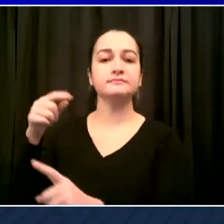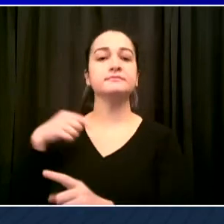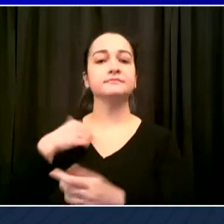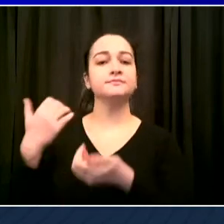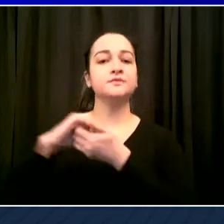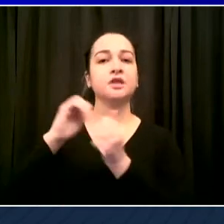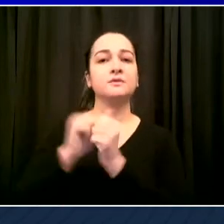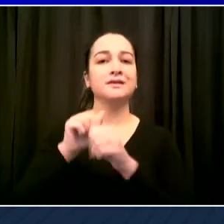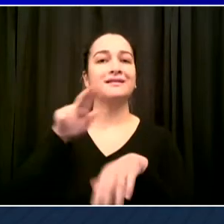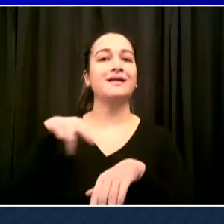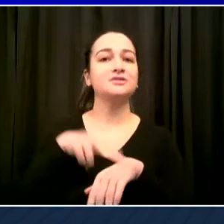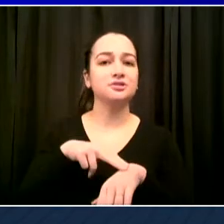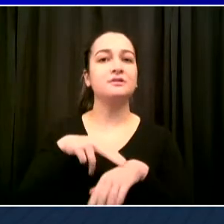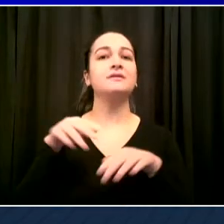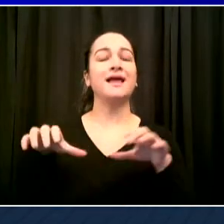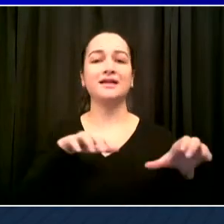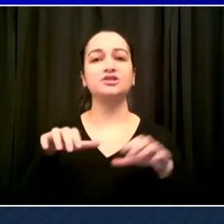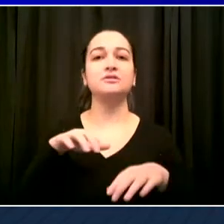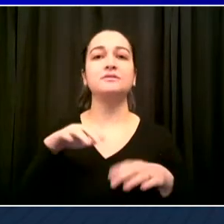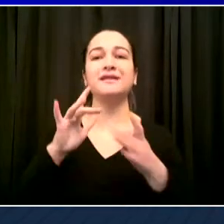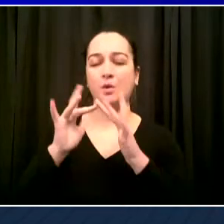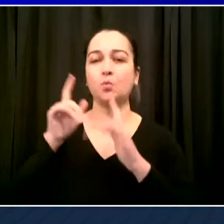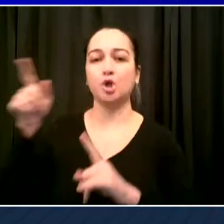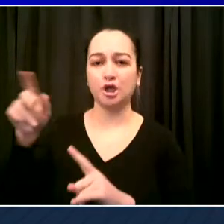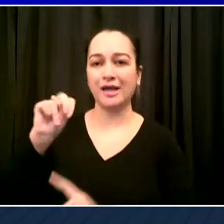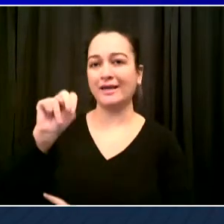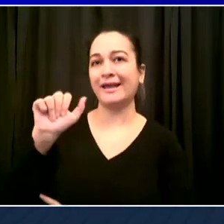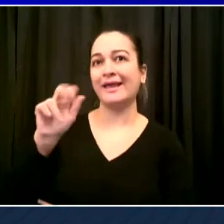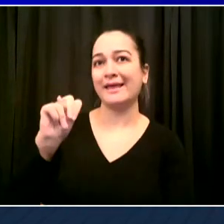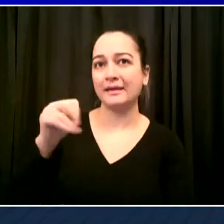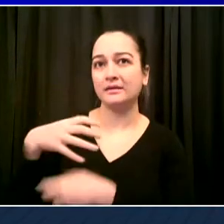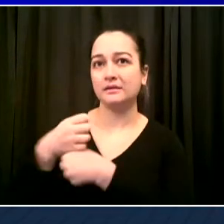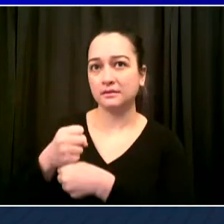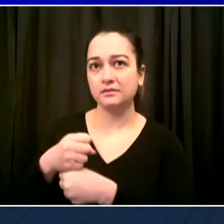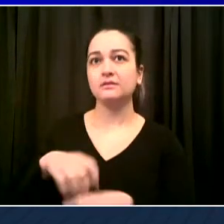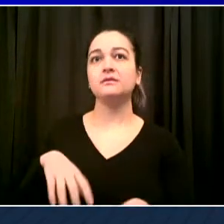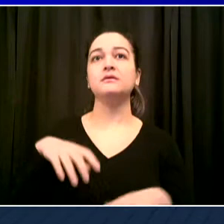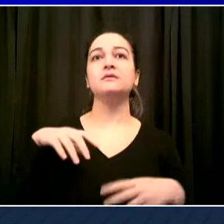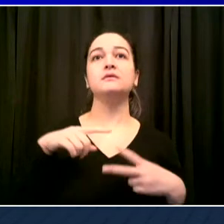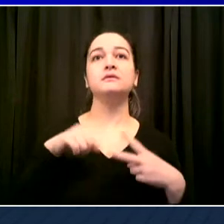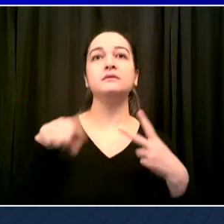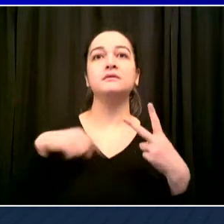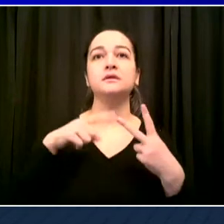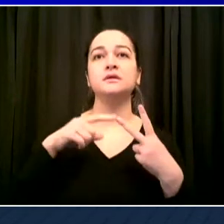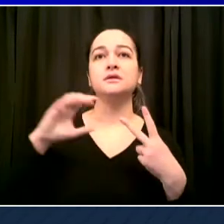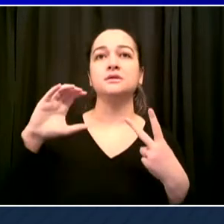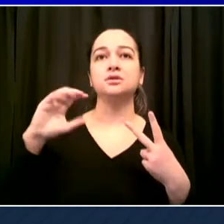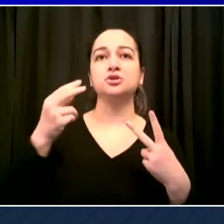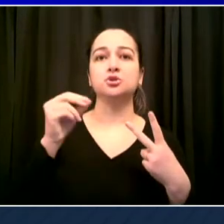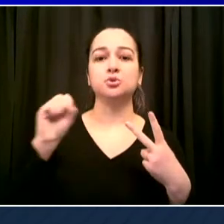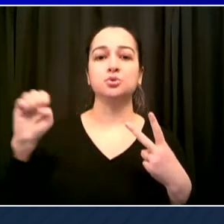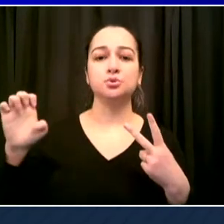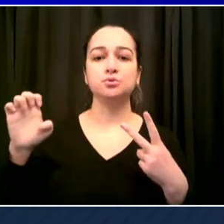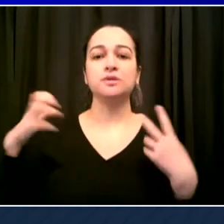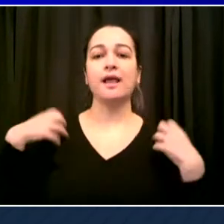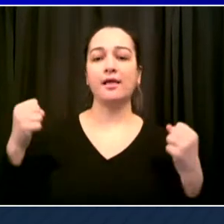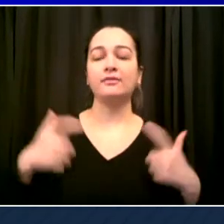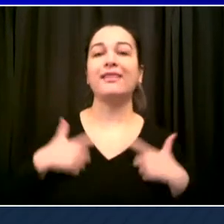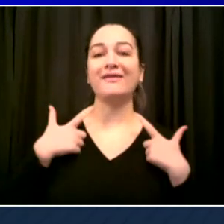PARTNERING WITH TWO GROUPS. THE REVEREND SHARPTON IS